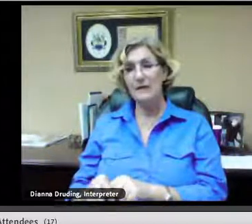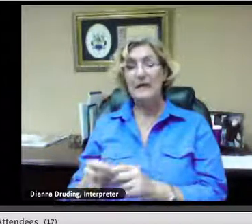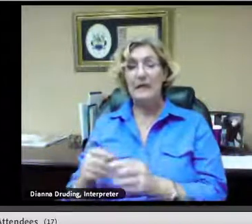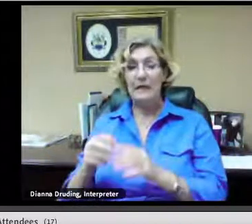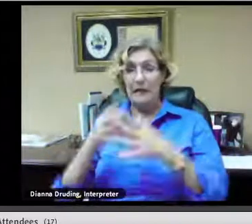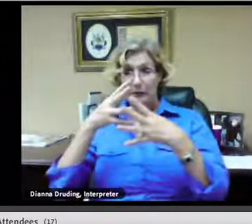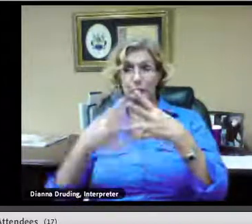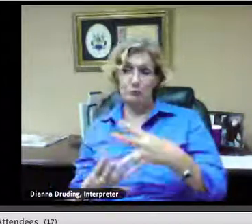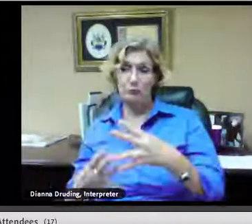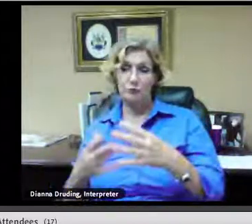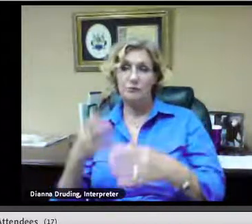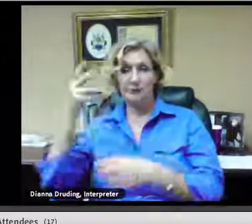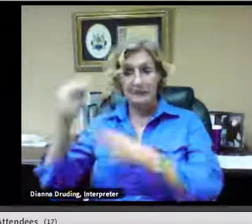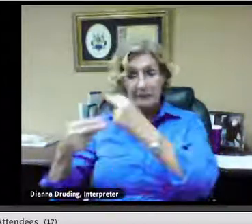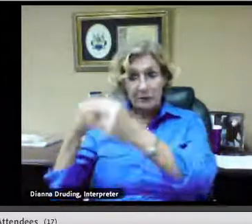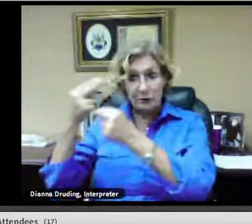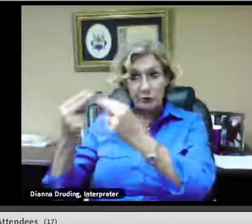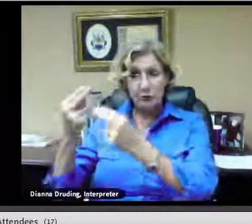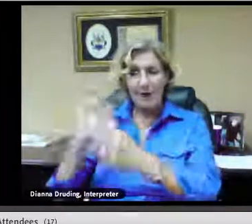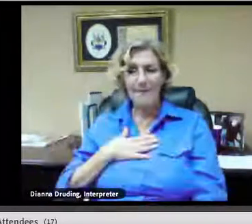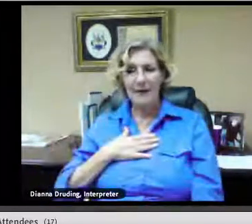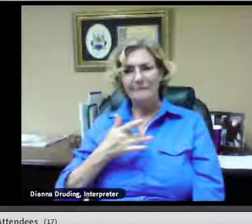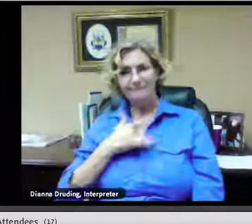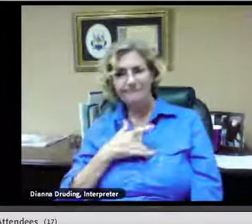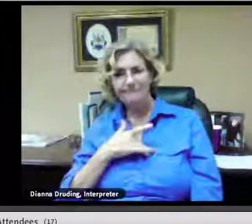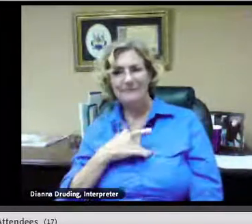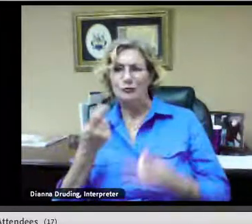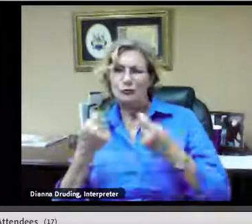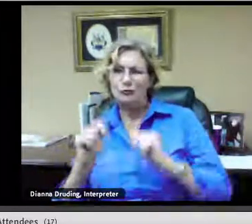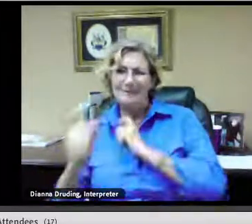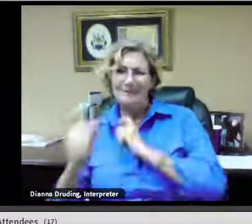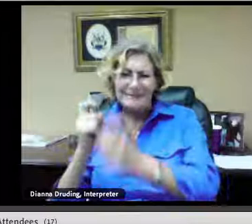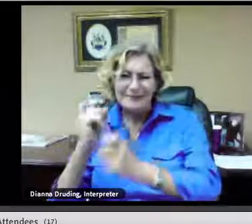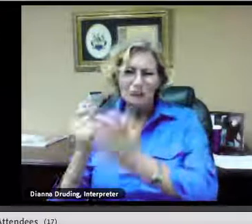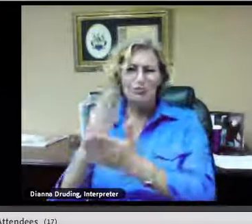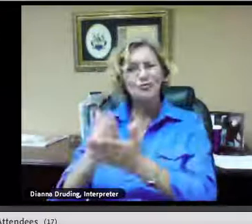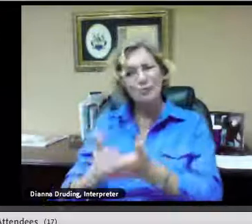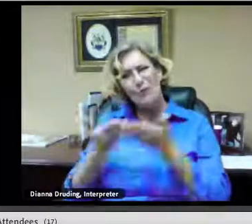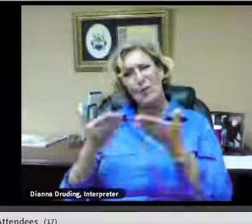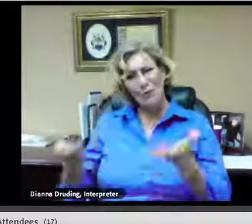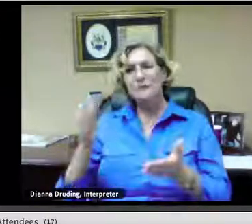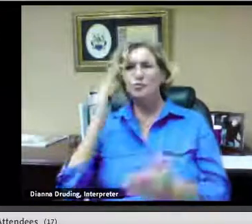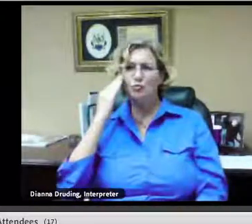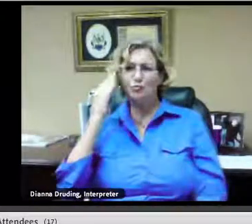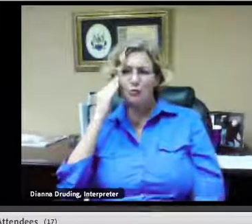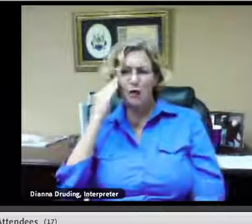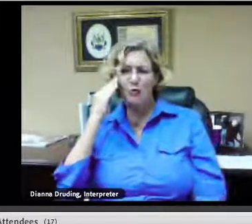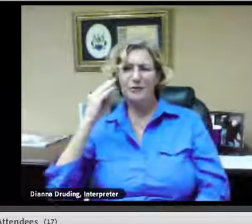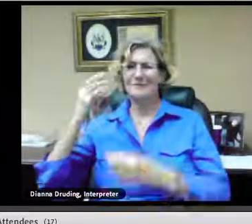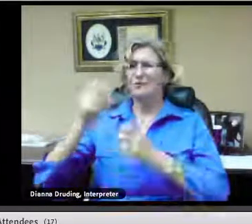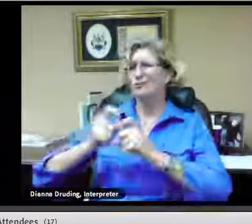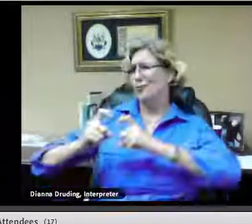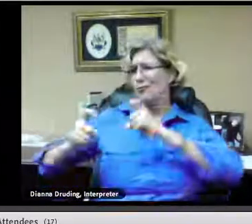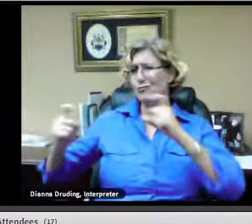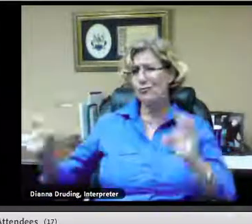so that you know, like, there's a huge, long history of resources and places that you can go. Okay. The big one here is the...